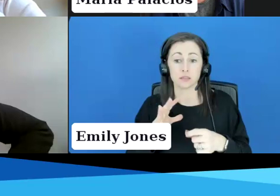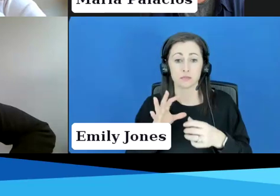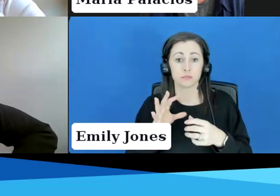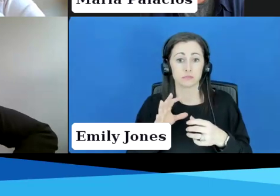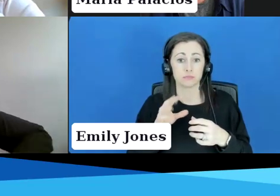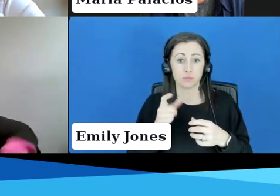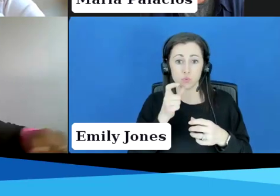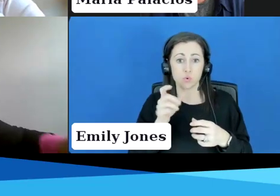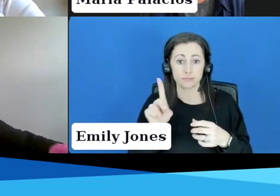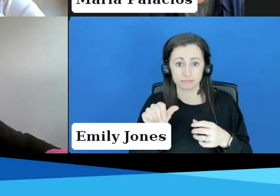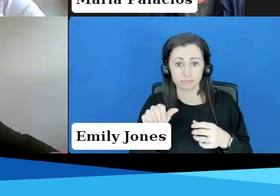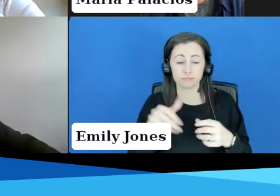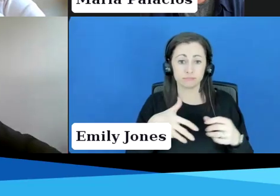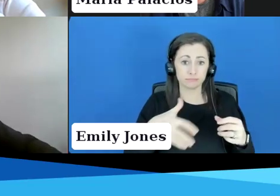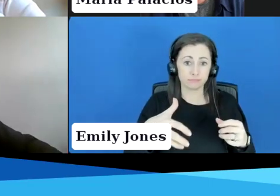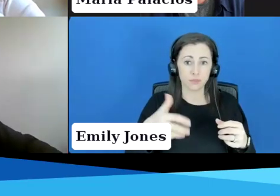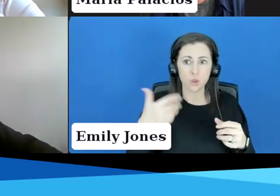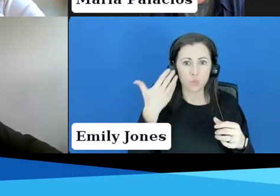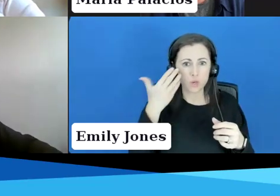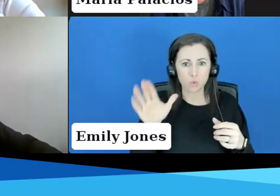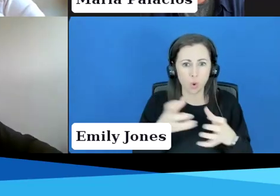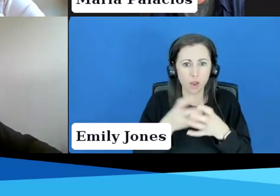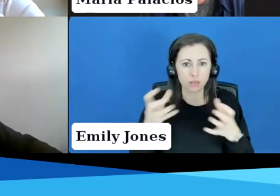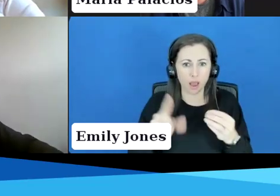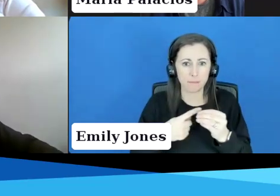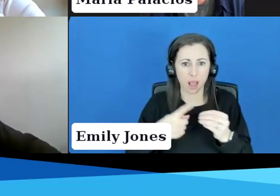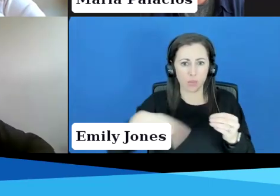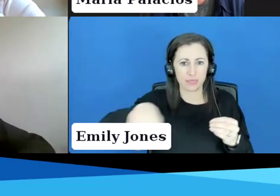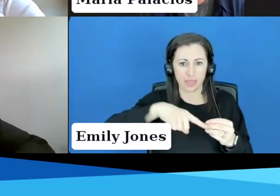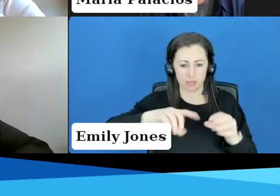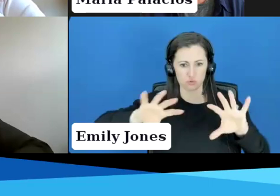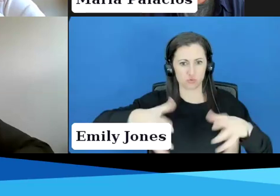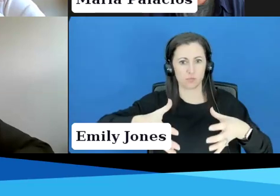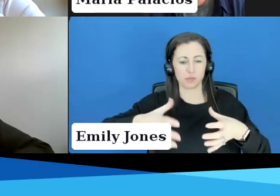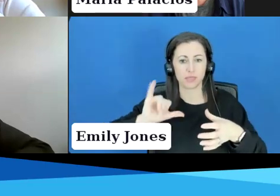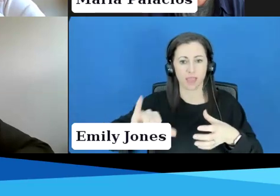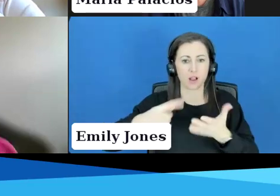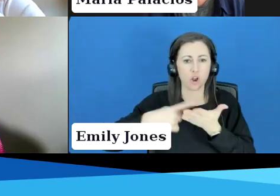it's very little that we know about. The conversation's new, and it's so needed.